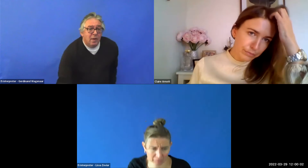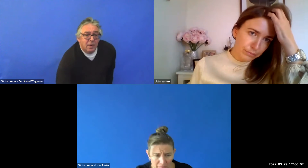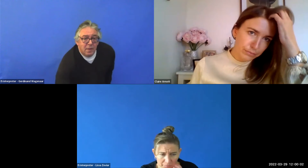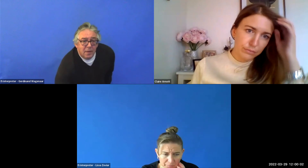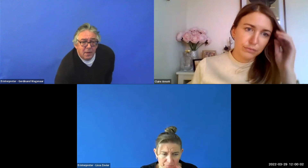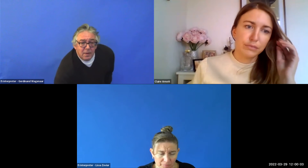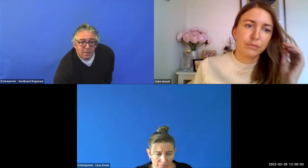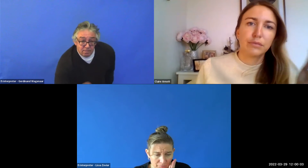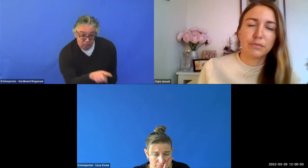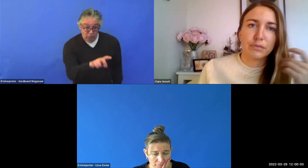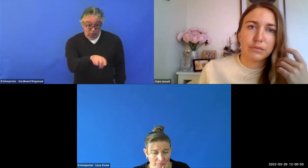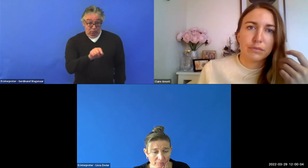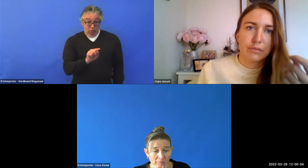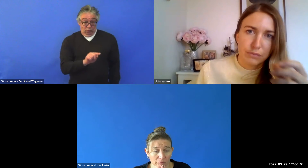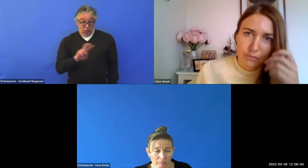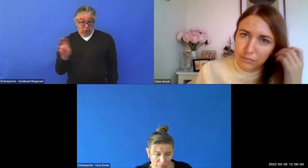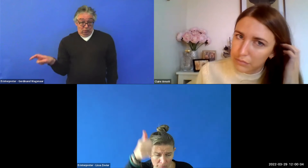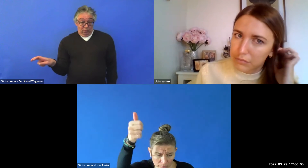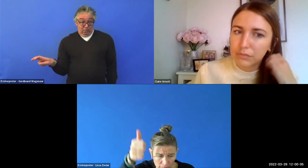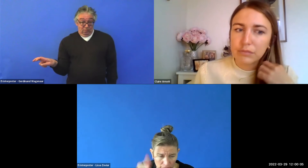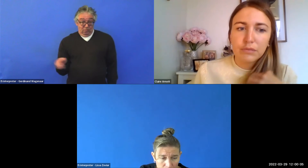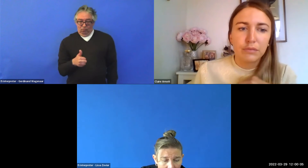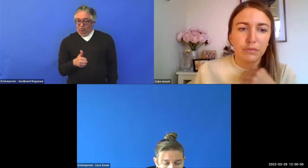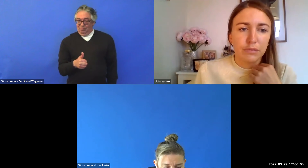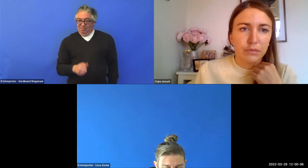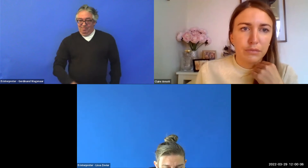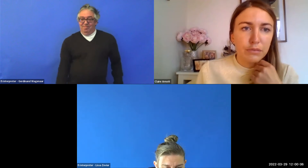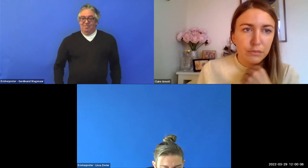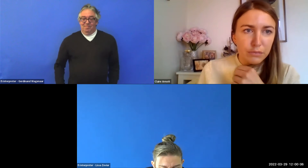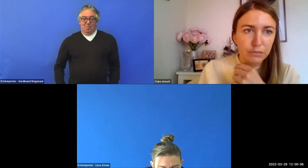where they can decide to join the separate room or stay here.